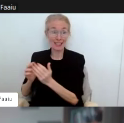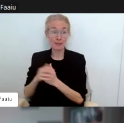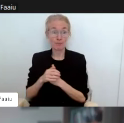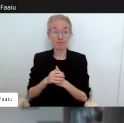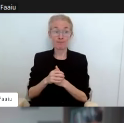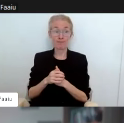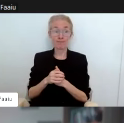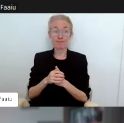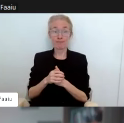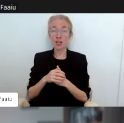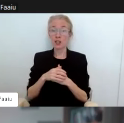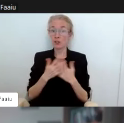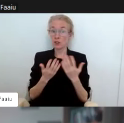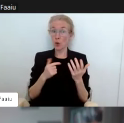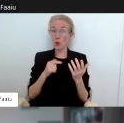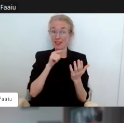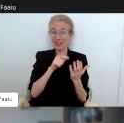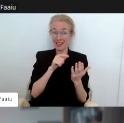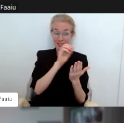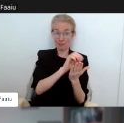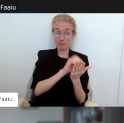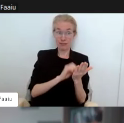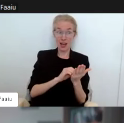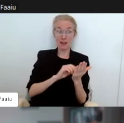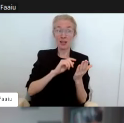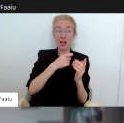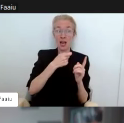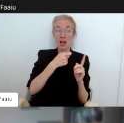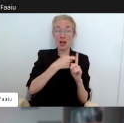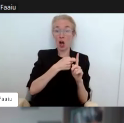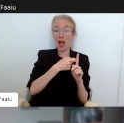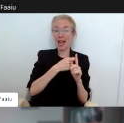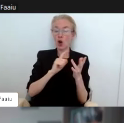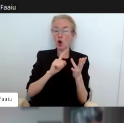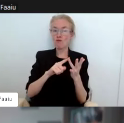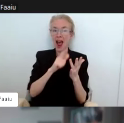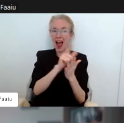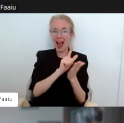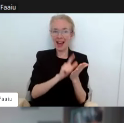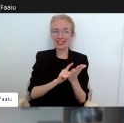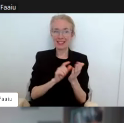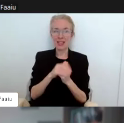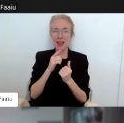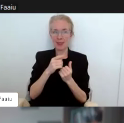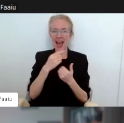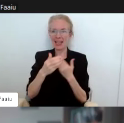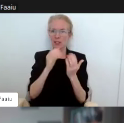the need for inclusive environments. I've got a picture here from a cartoon by Louis Hellman showing a library with a big staircase